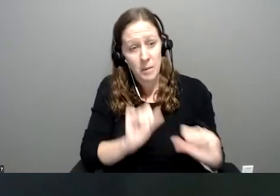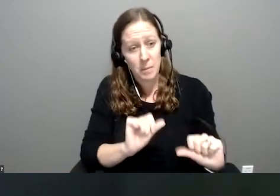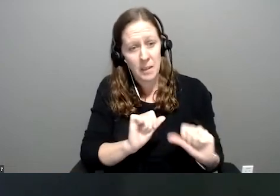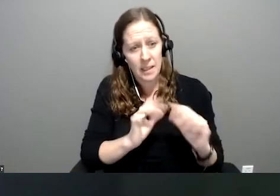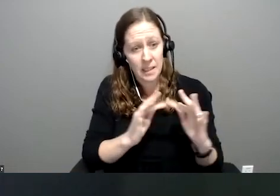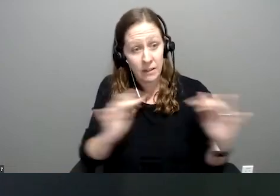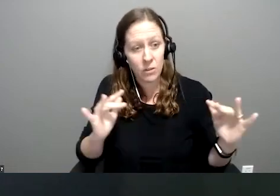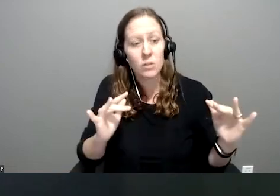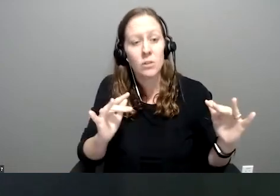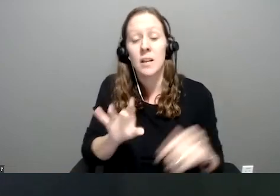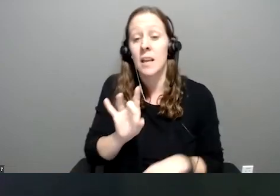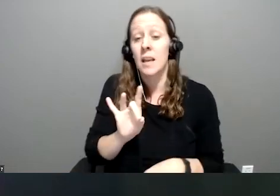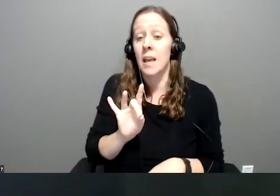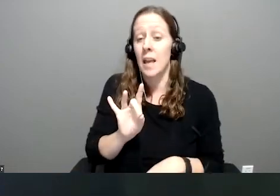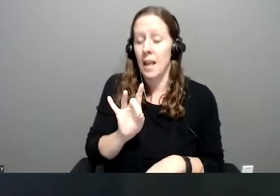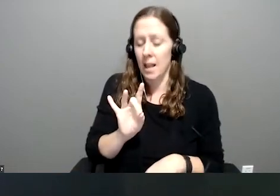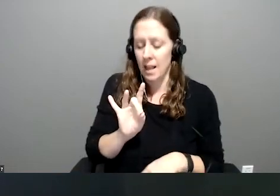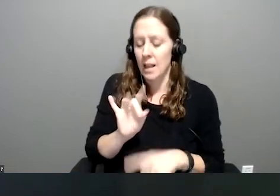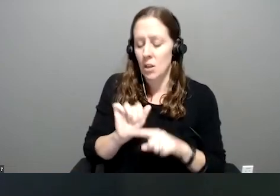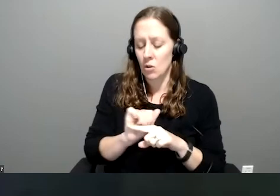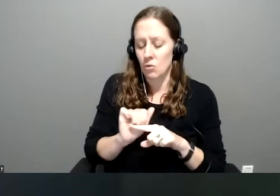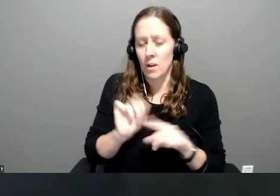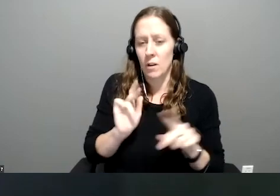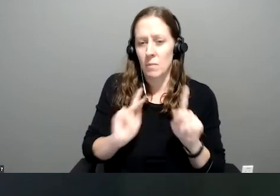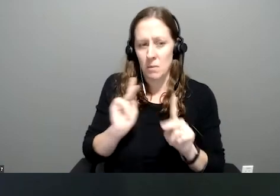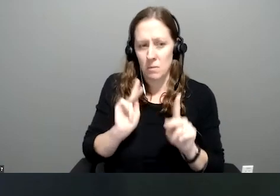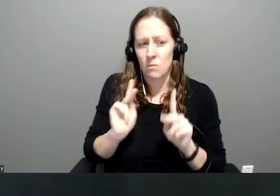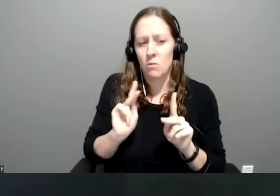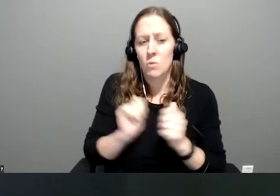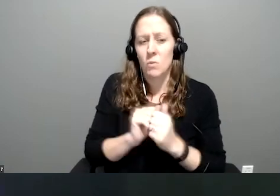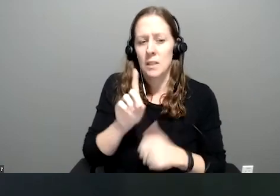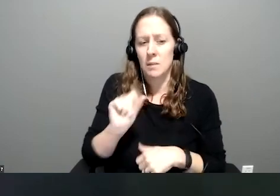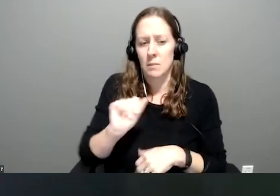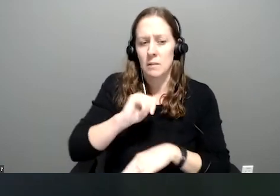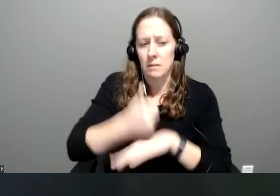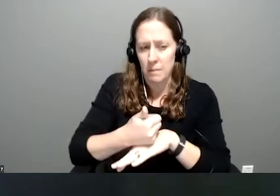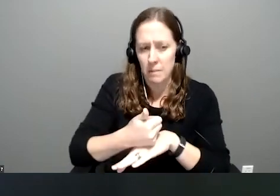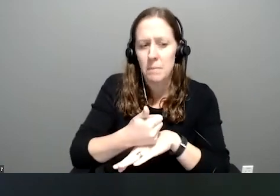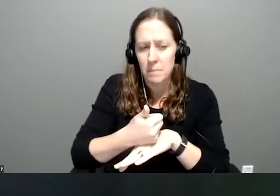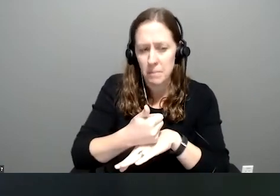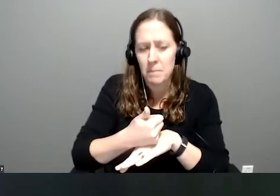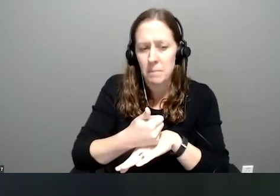facilitators with disabilities were employed to deliver the training workshops. This strategy